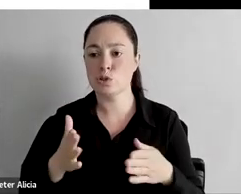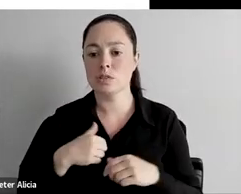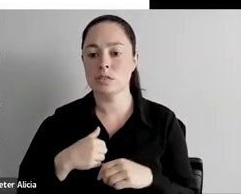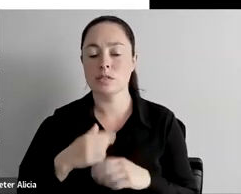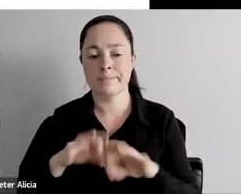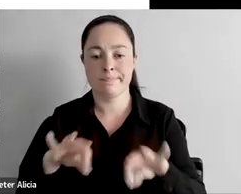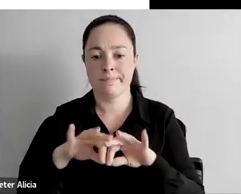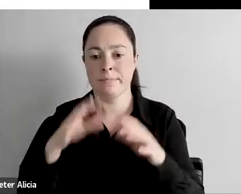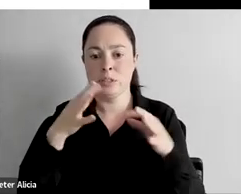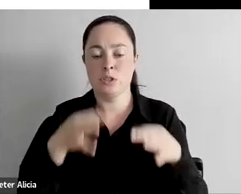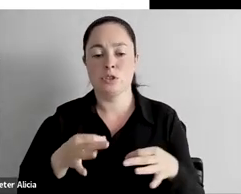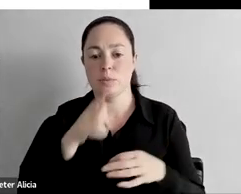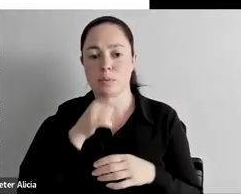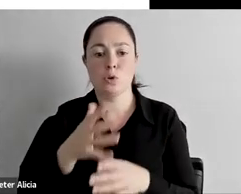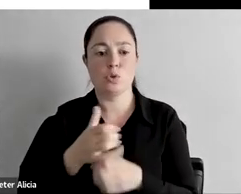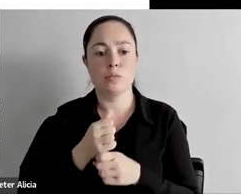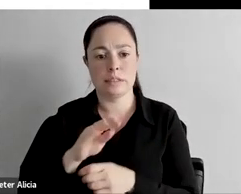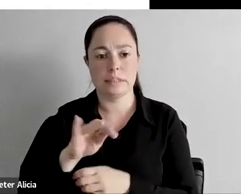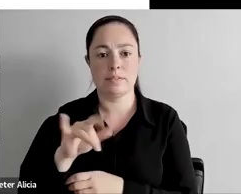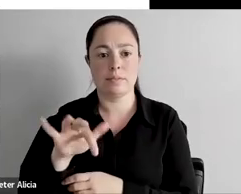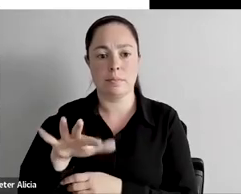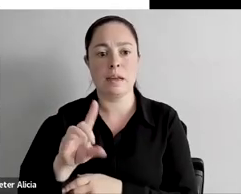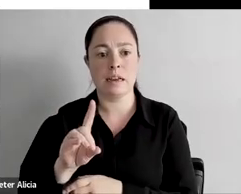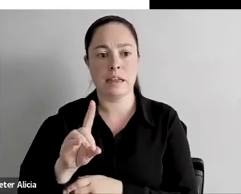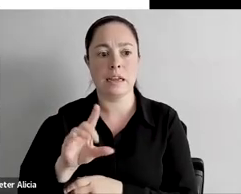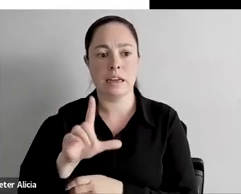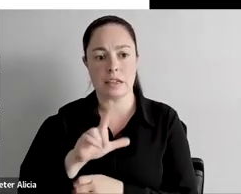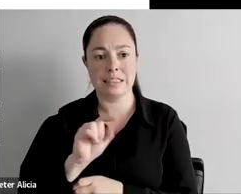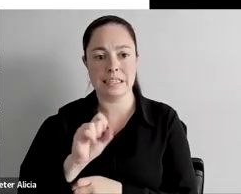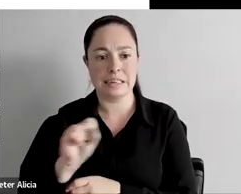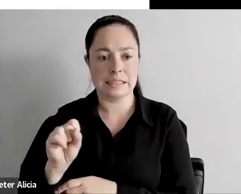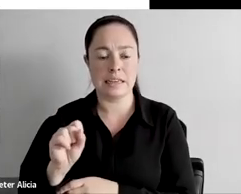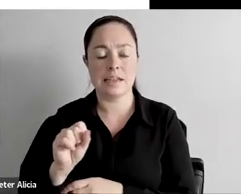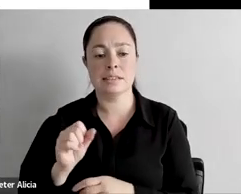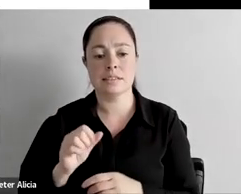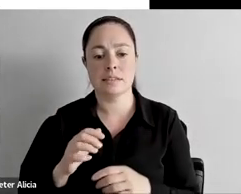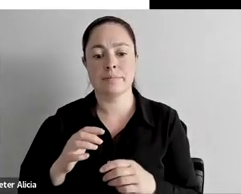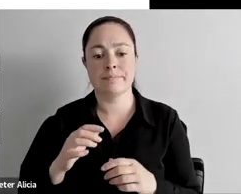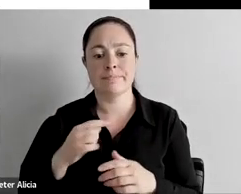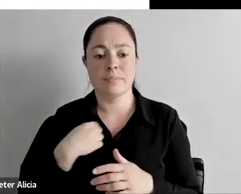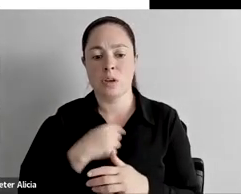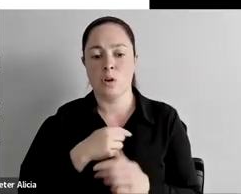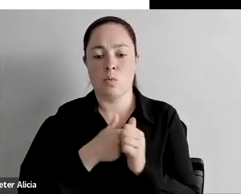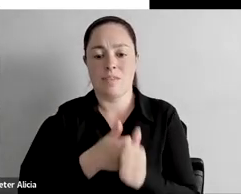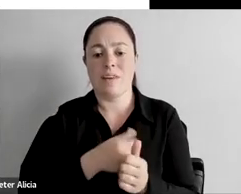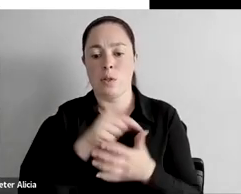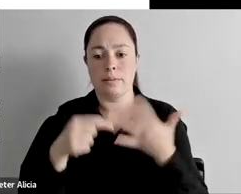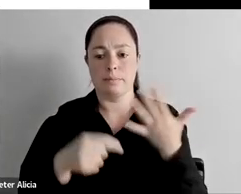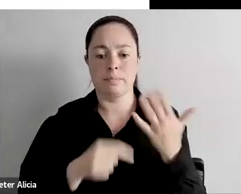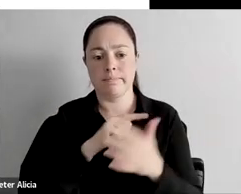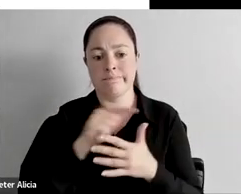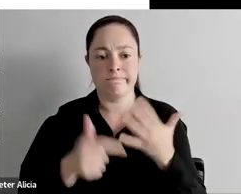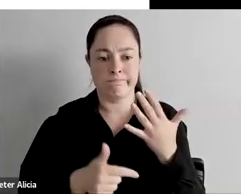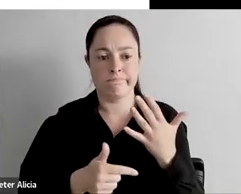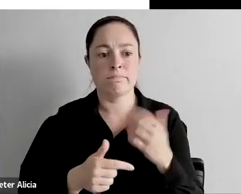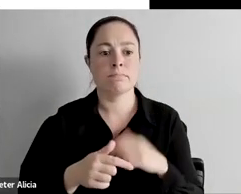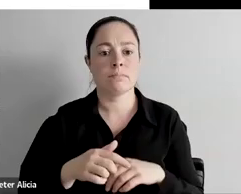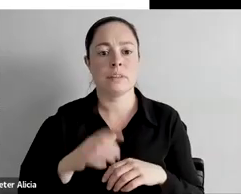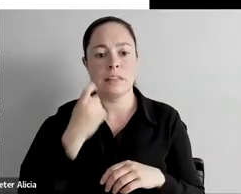receives Medicaid LTSS, we followed a method that is used by CMS in their recent long-term services and